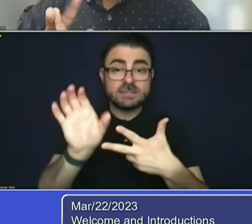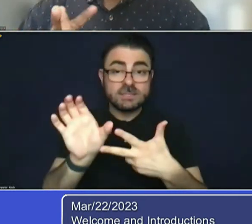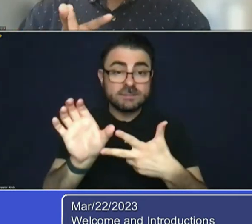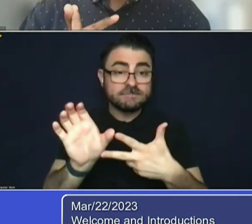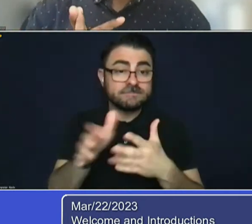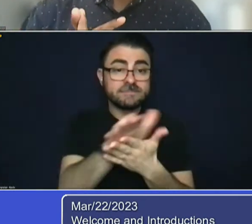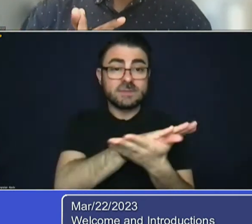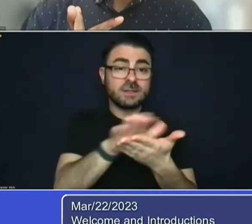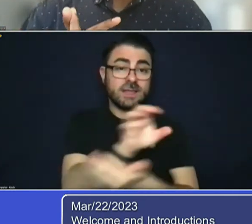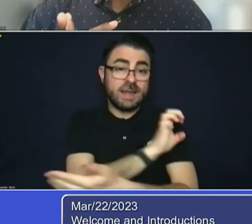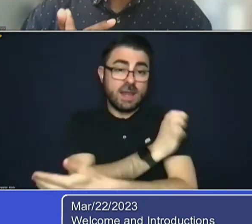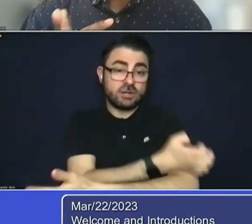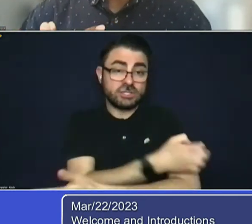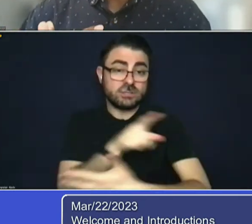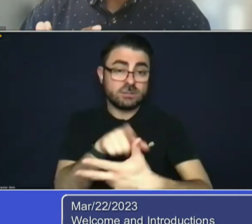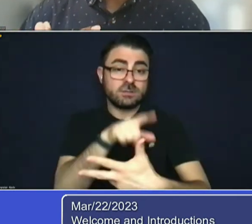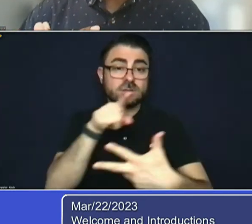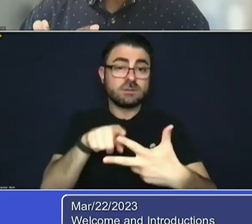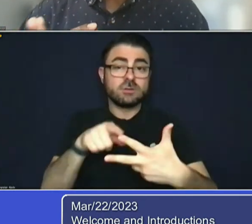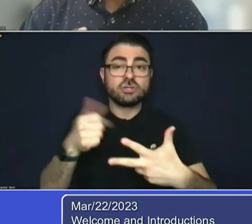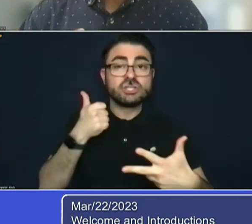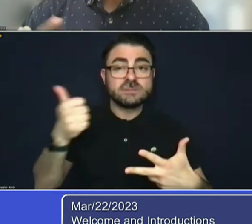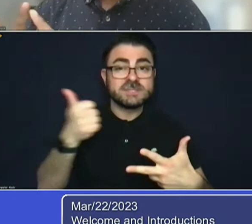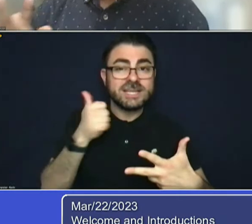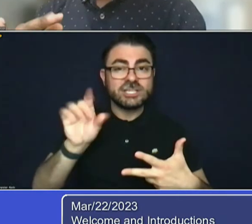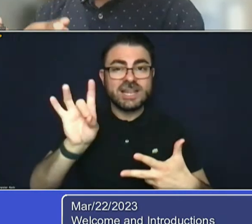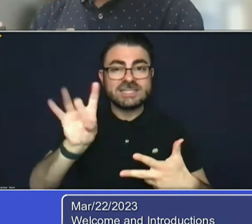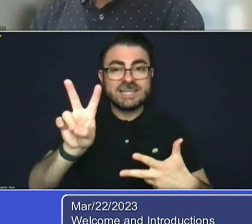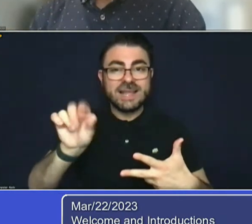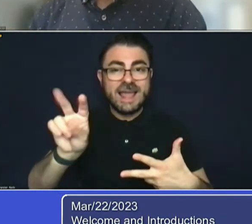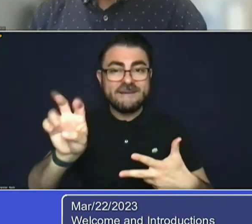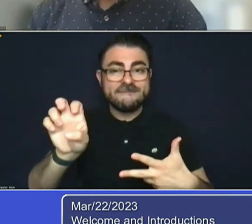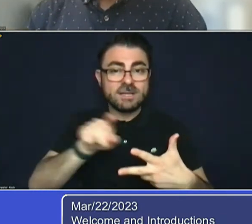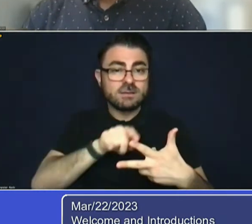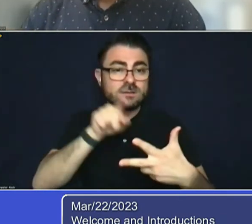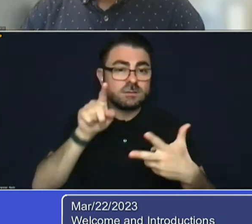AS YOU SEE, A, B, C, THE CLEAN